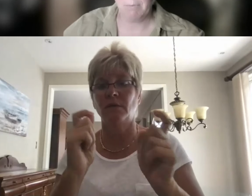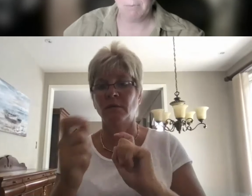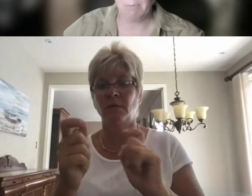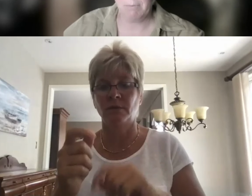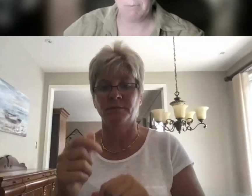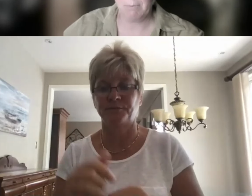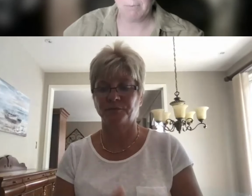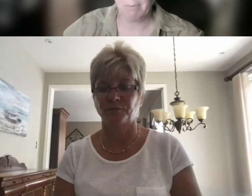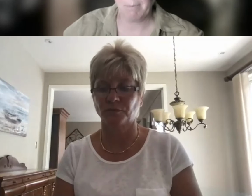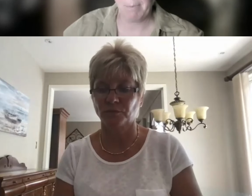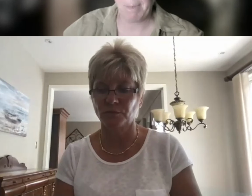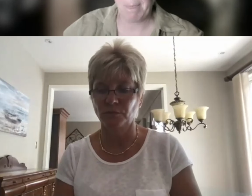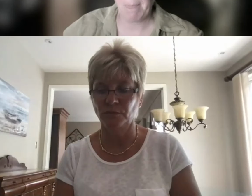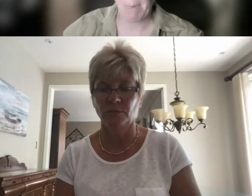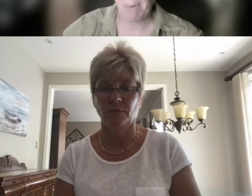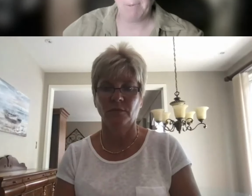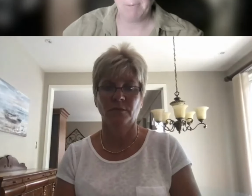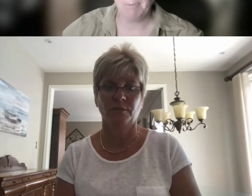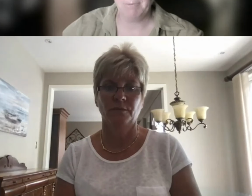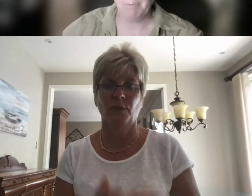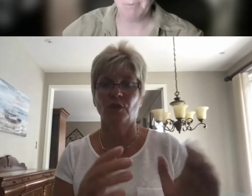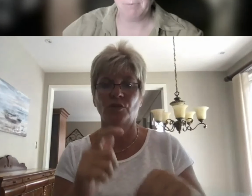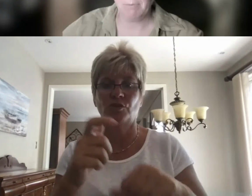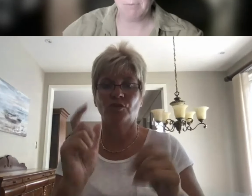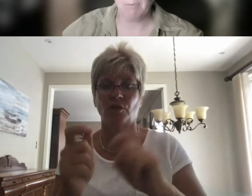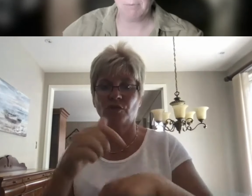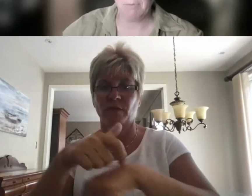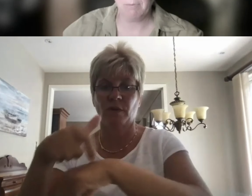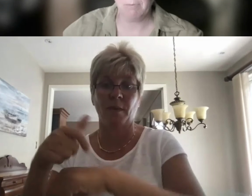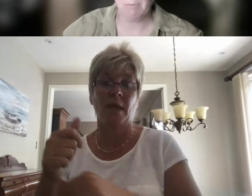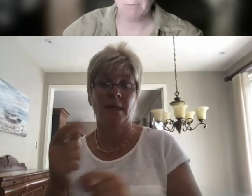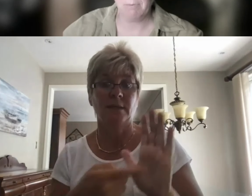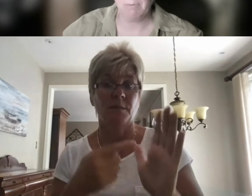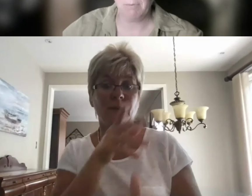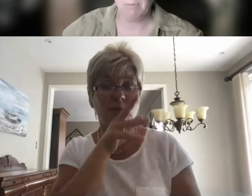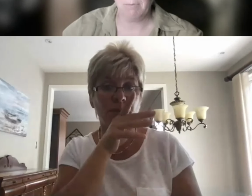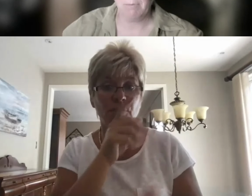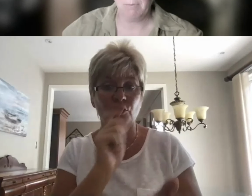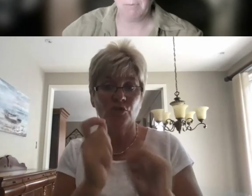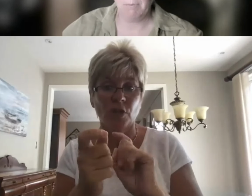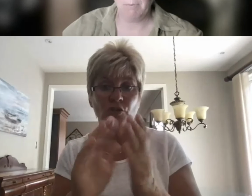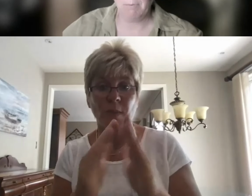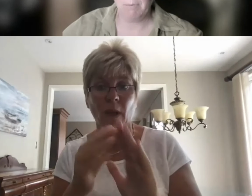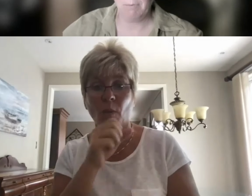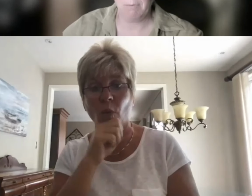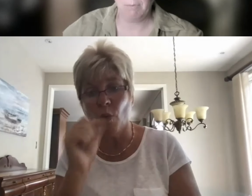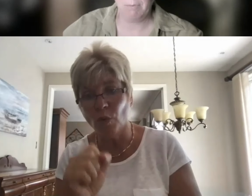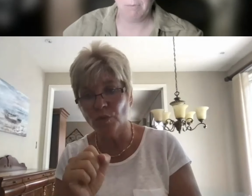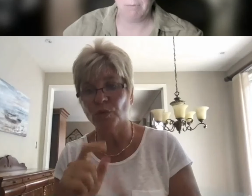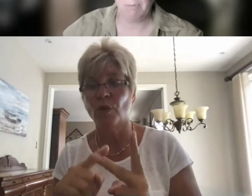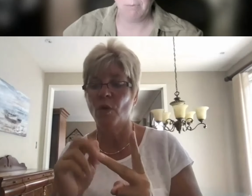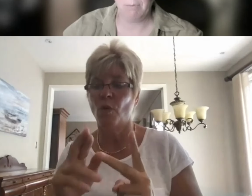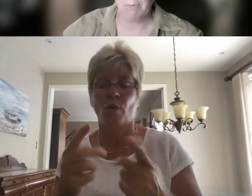In some cases, people's speech really change as they age or as different things progress.